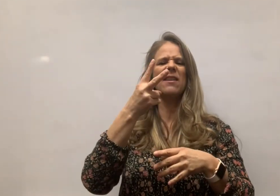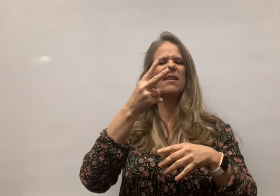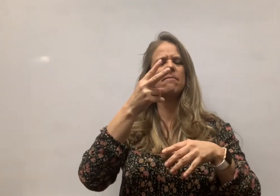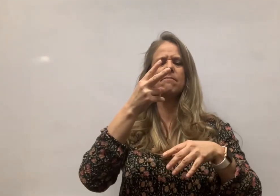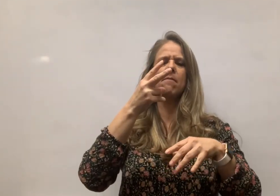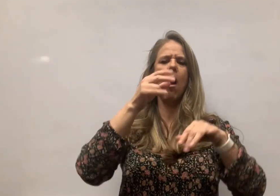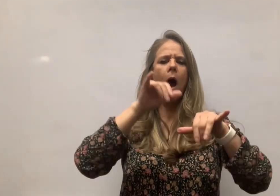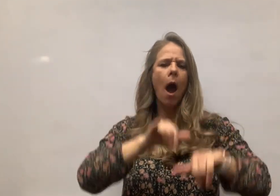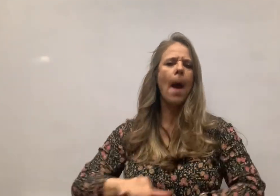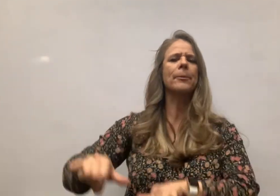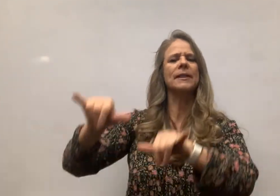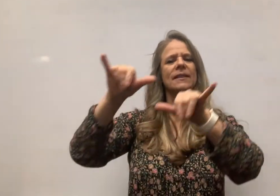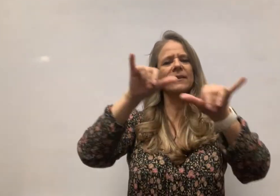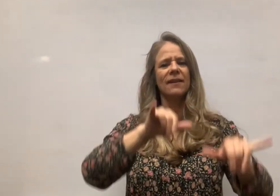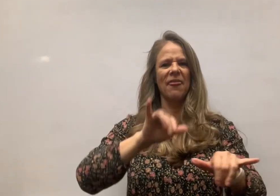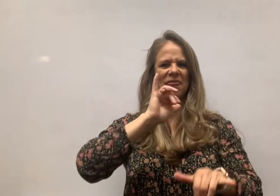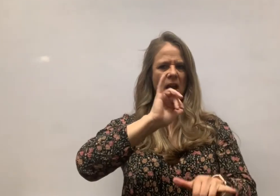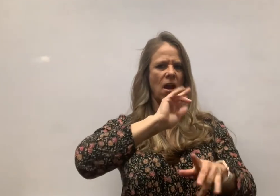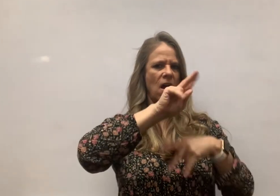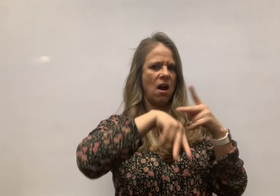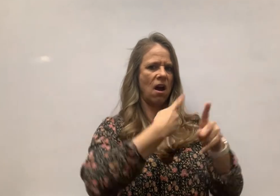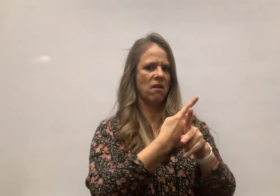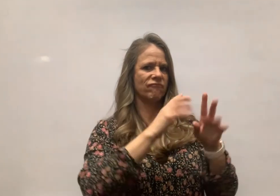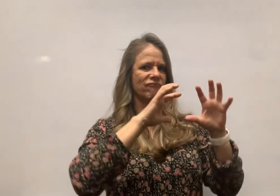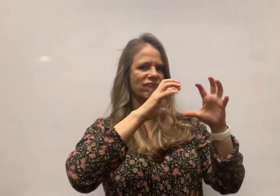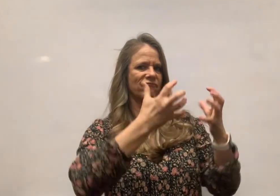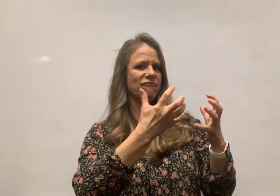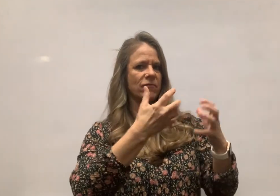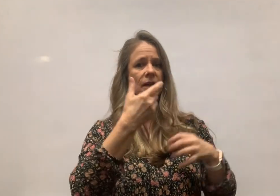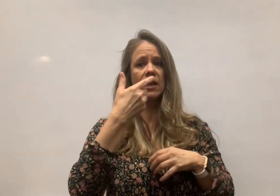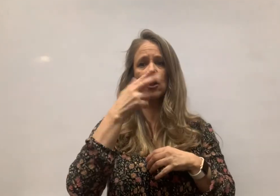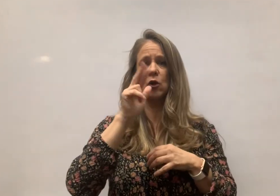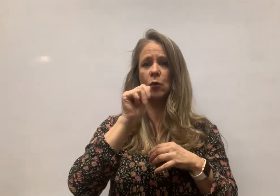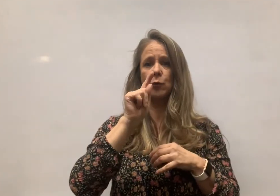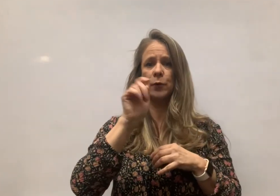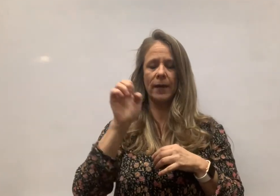of guttate inside your immune system.